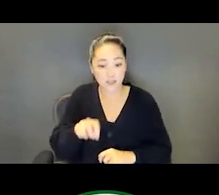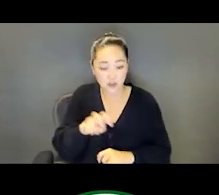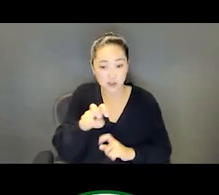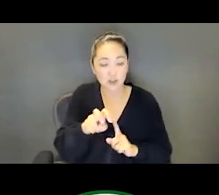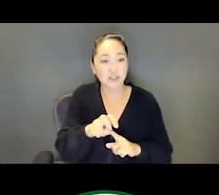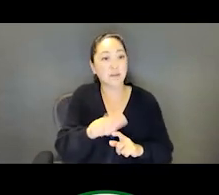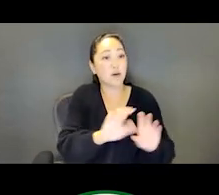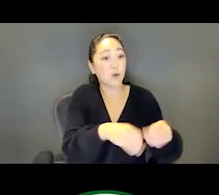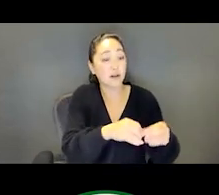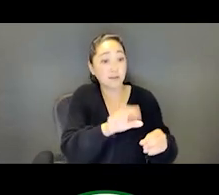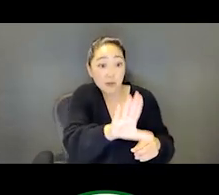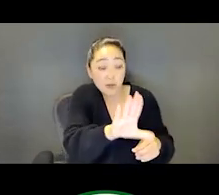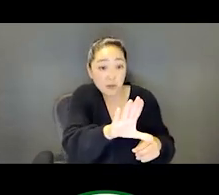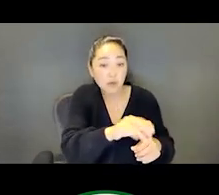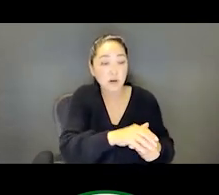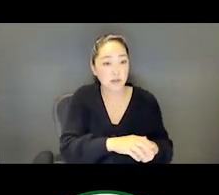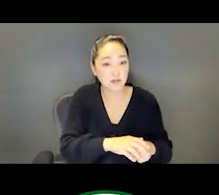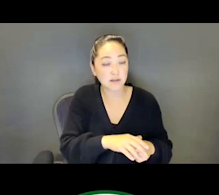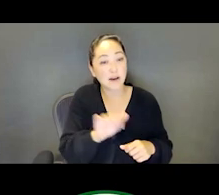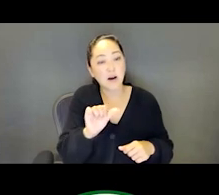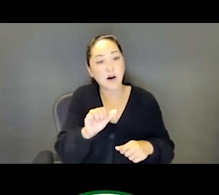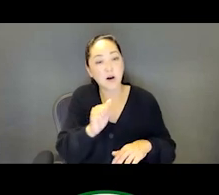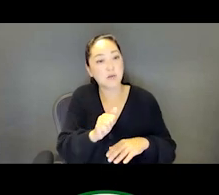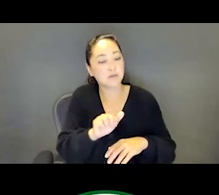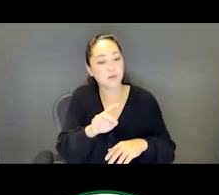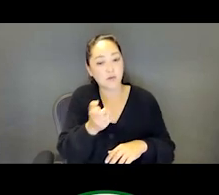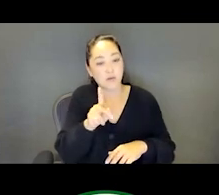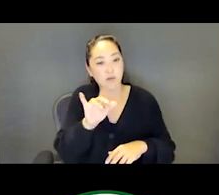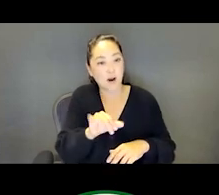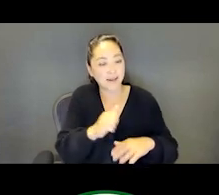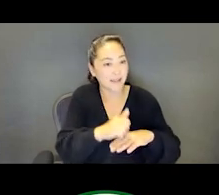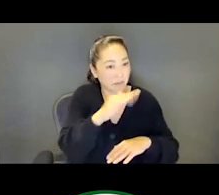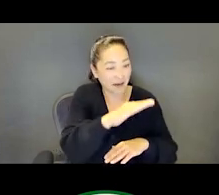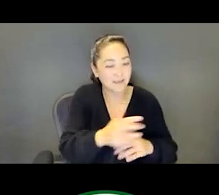like yours, Rocky Mountain Adaptive, Kootenay Adaptive, right? Yeah.